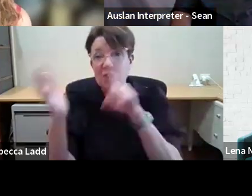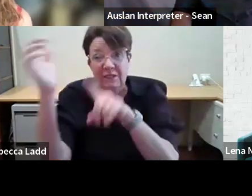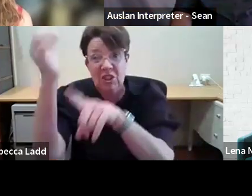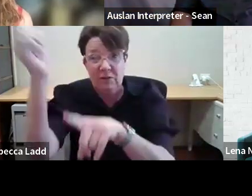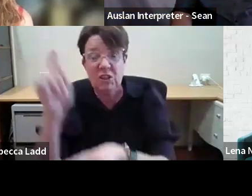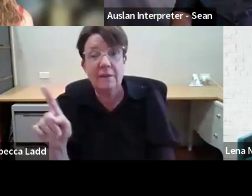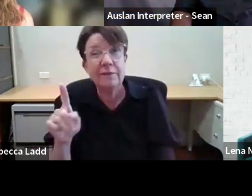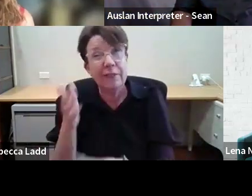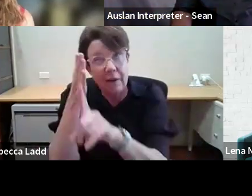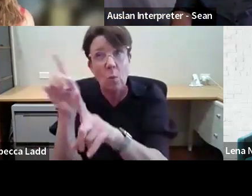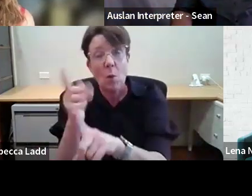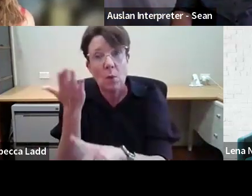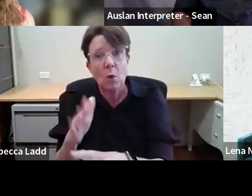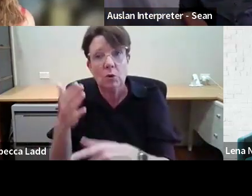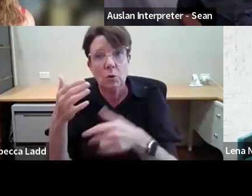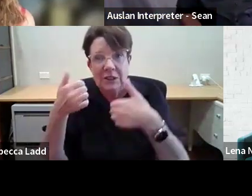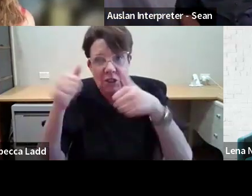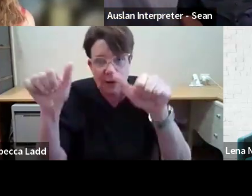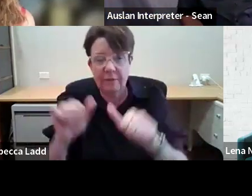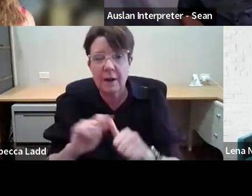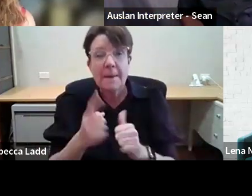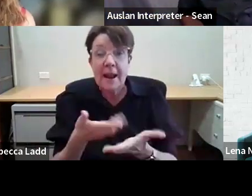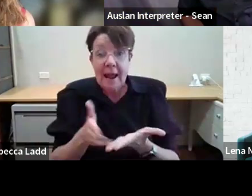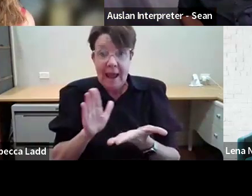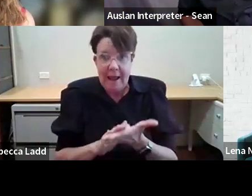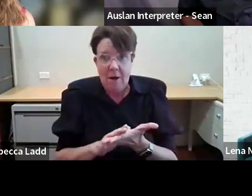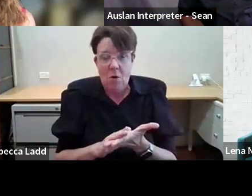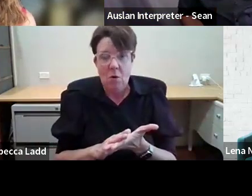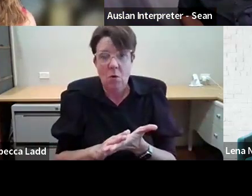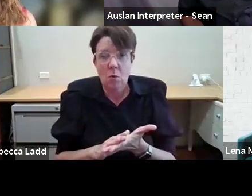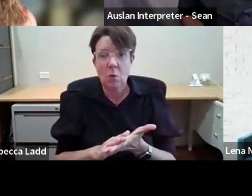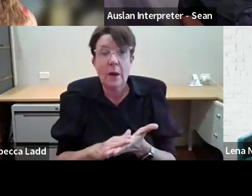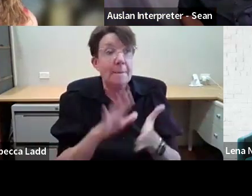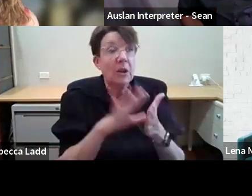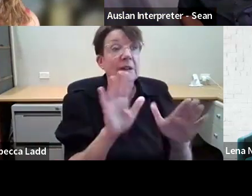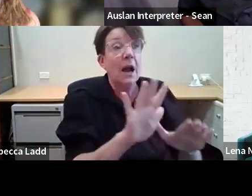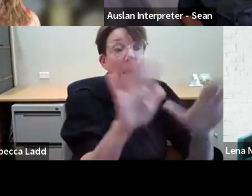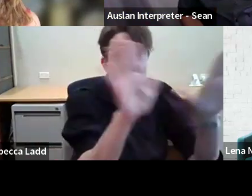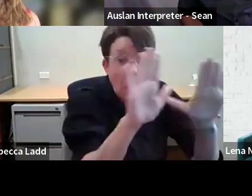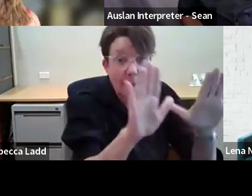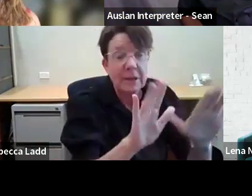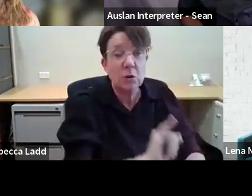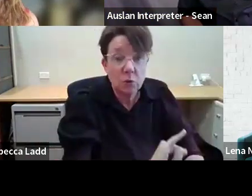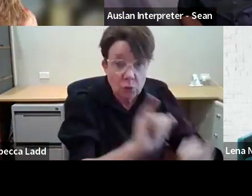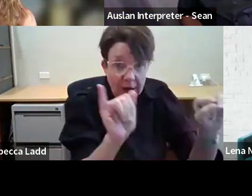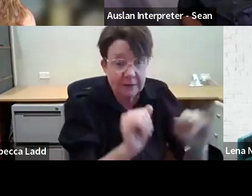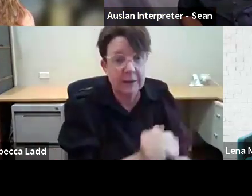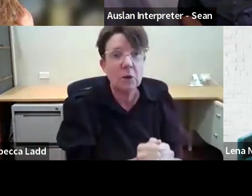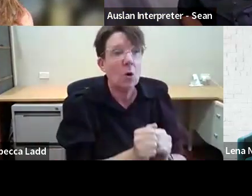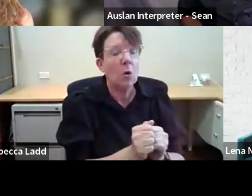context of a climate crisis or climate emergency or the need to achieve climate Justice? What does that look like? If you just begin